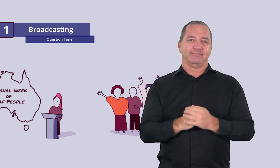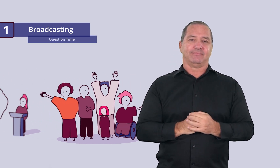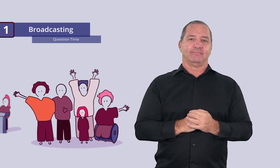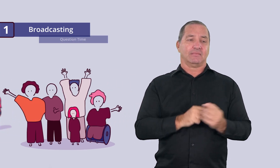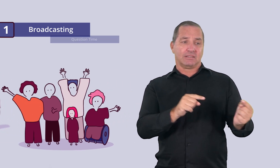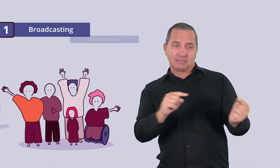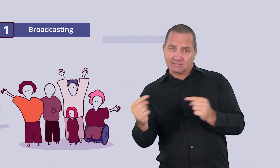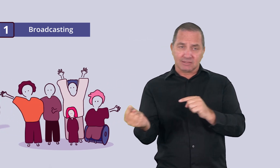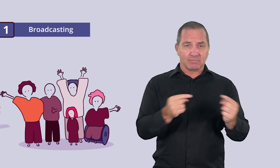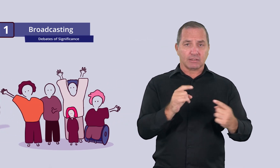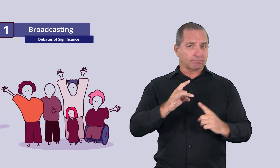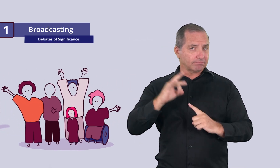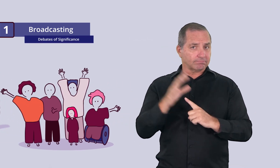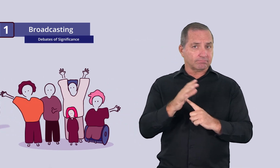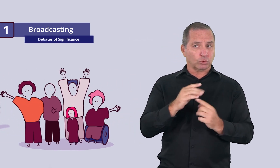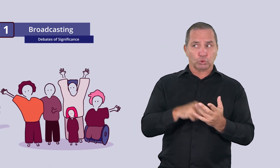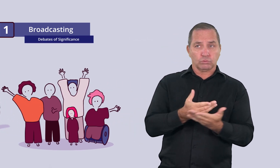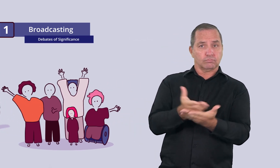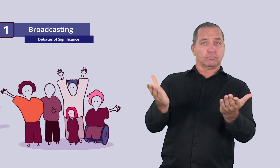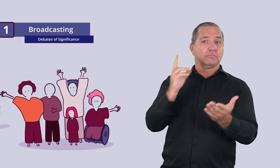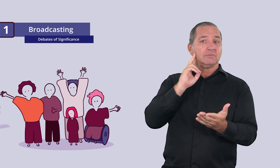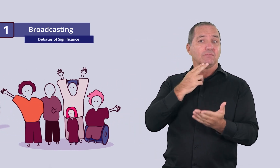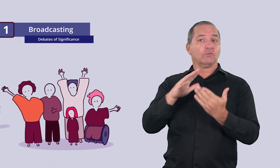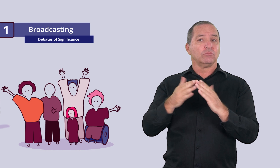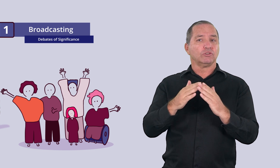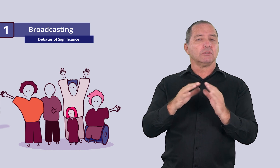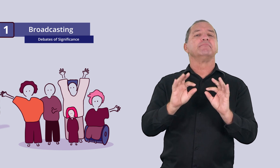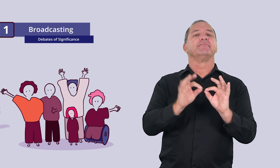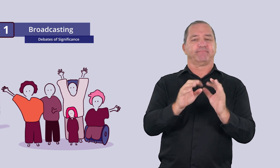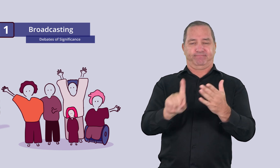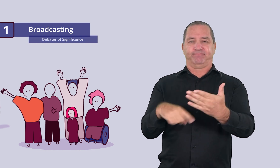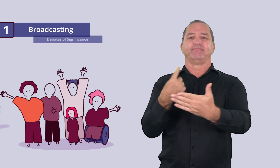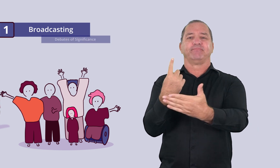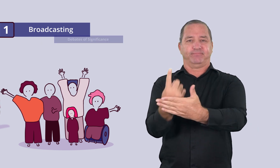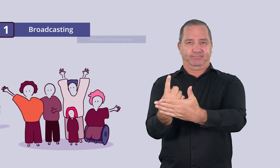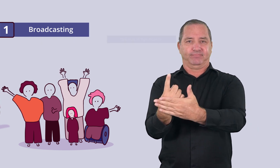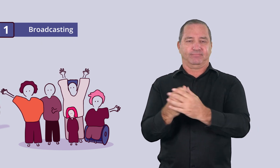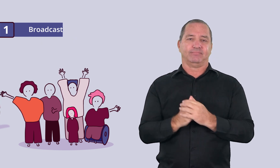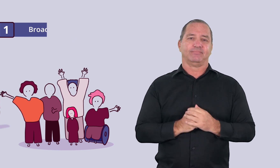and debates of significance to the Deaf community